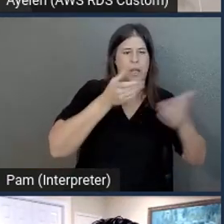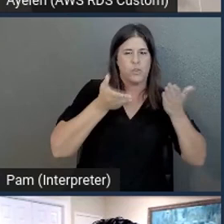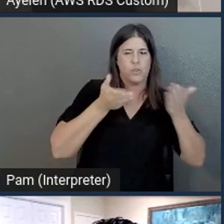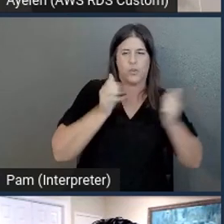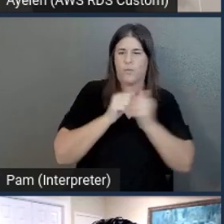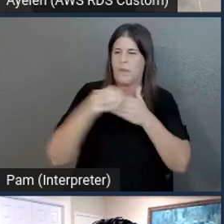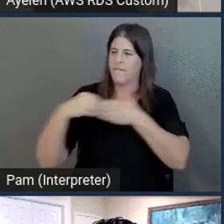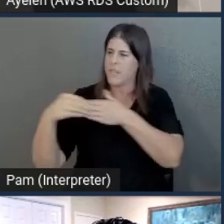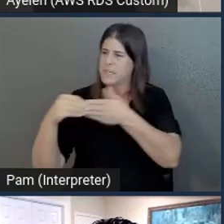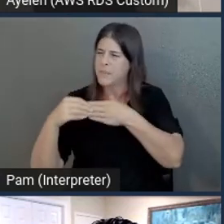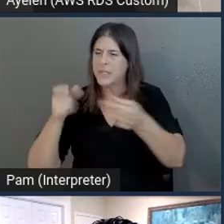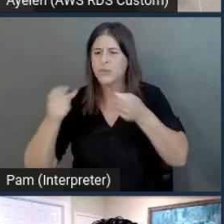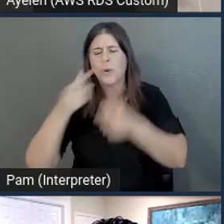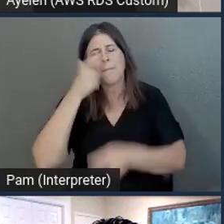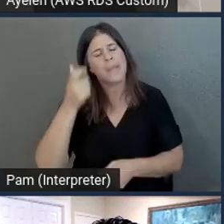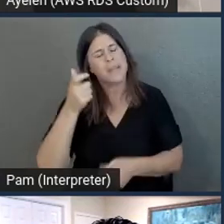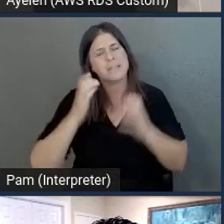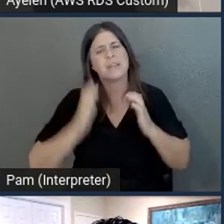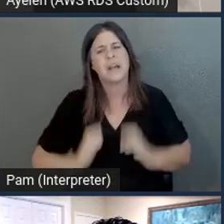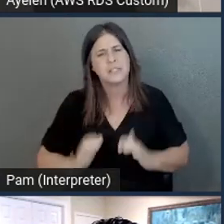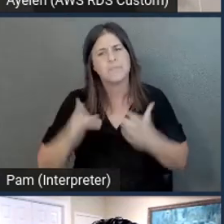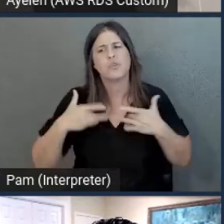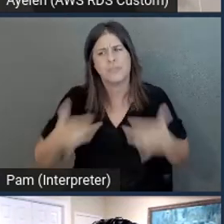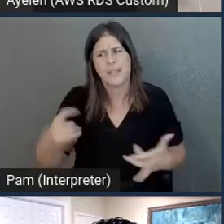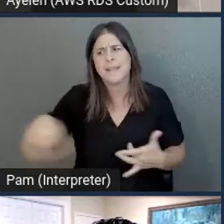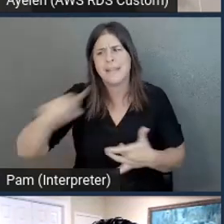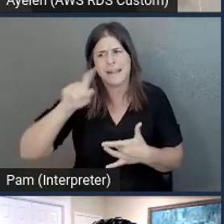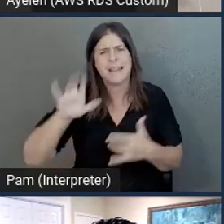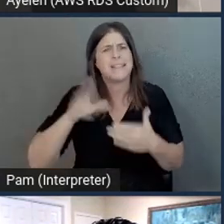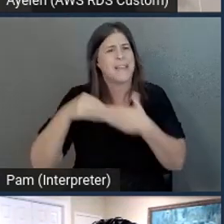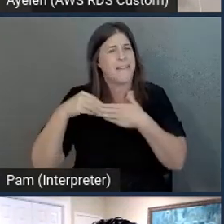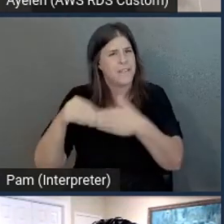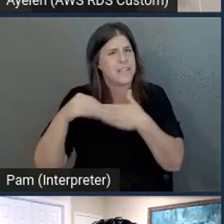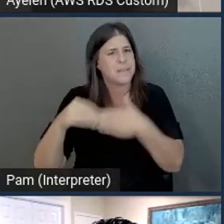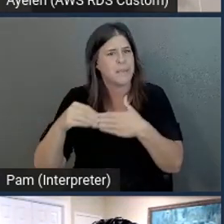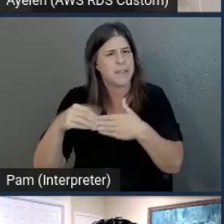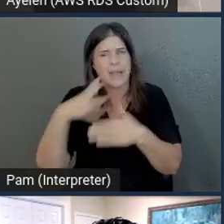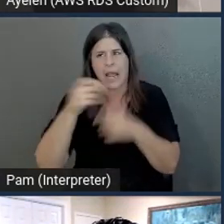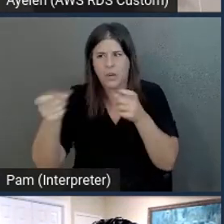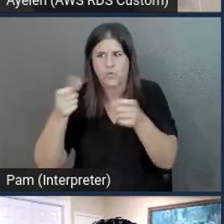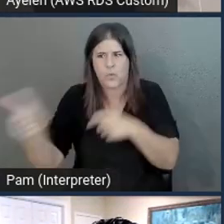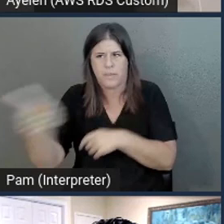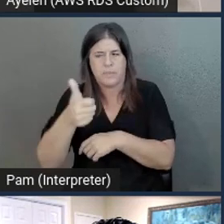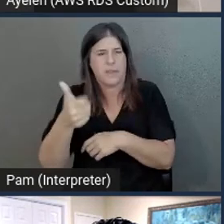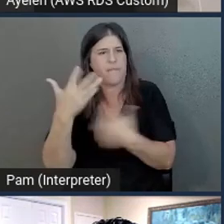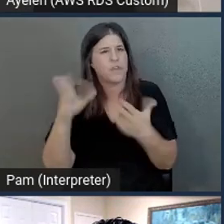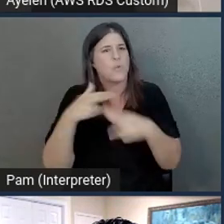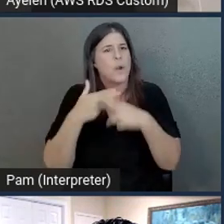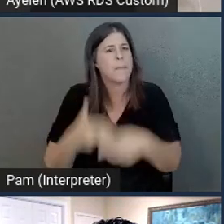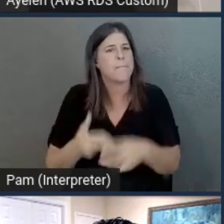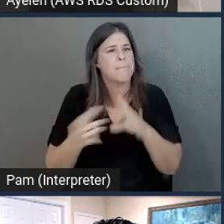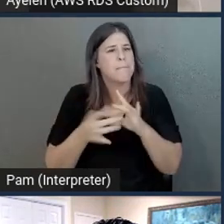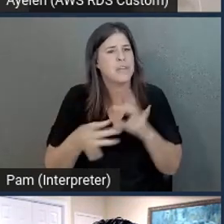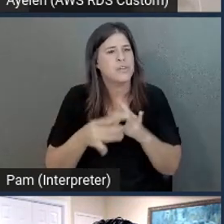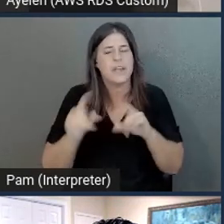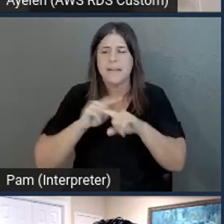and control because customers often need that flexibility and control. And you mentioned different article patches